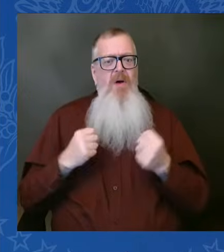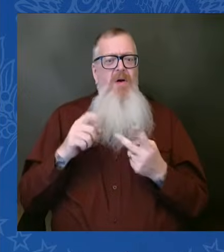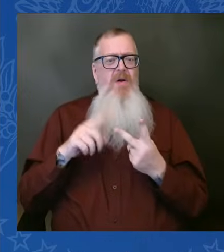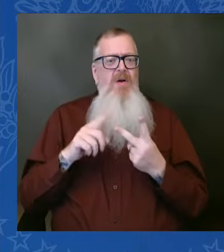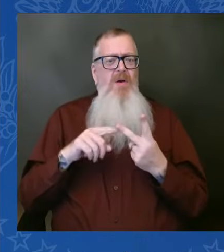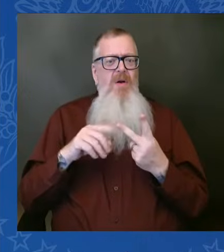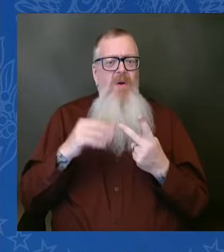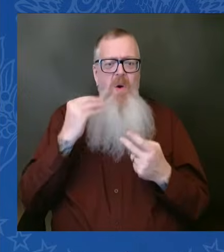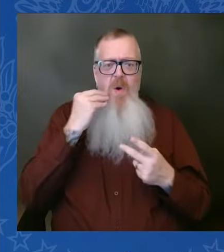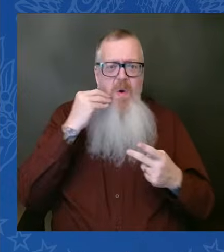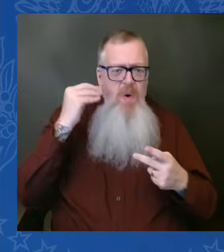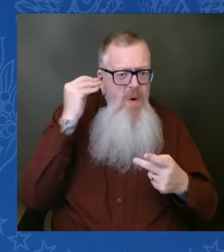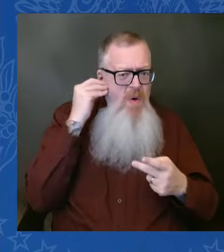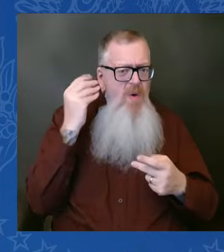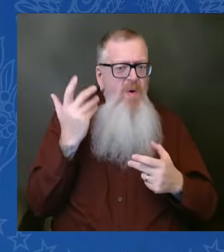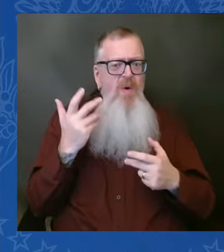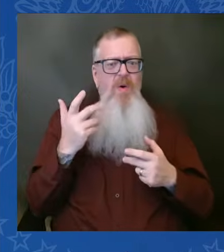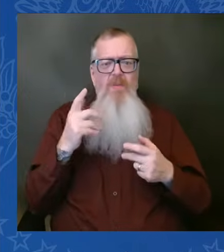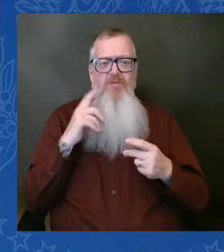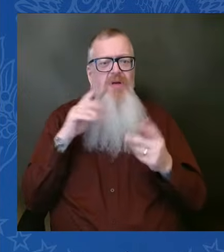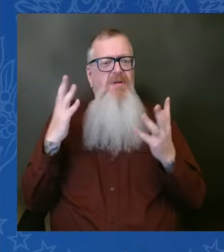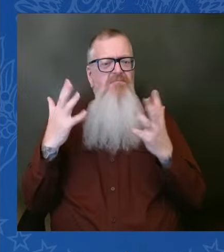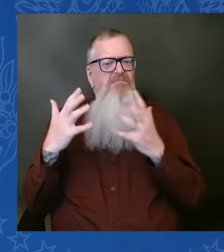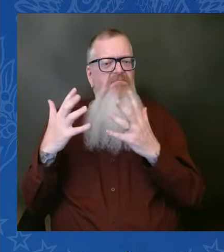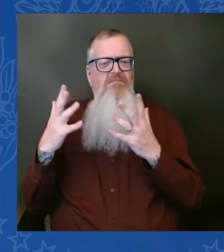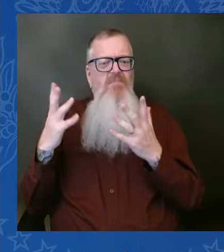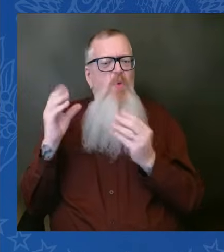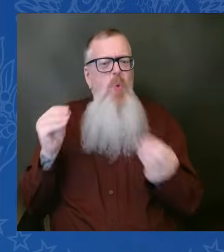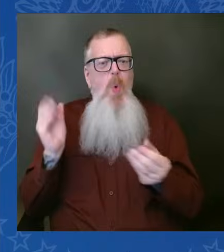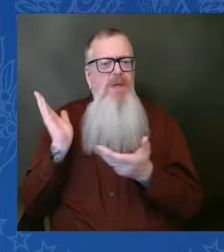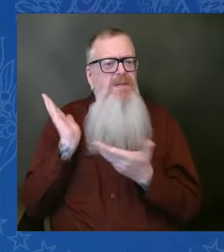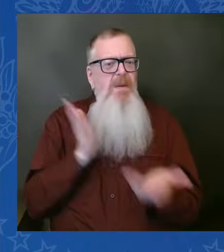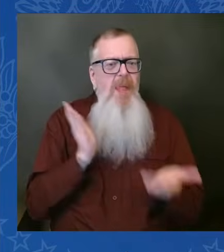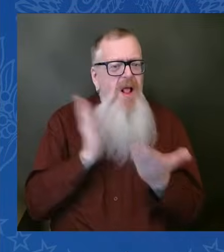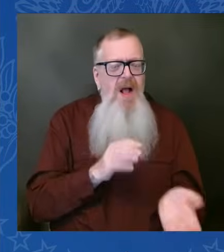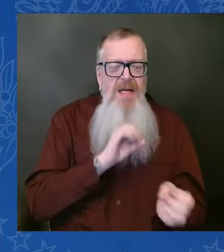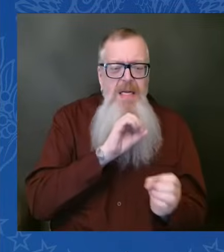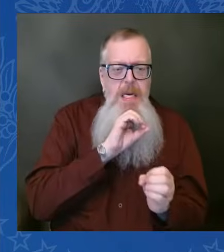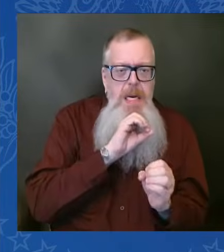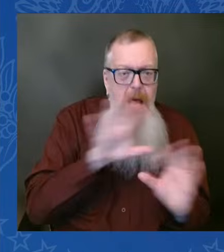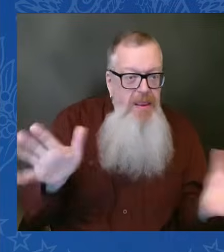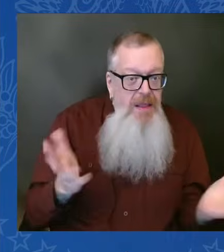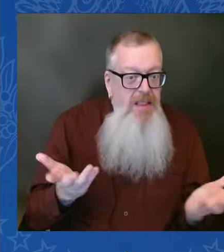real plan -- to get us through one of the toughest periods in our nation’s history. In fact, there’s an old saying,